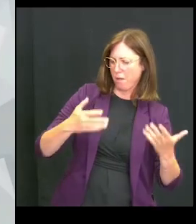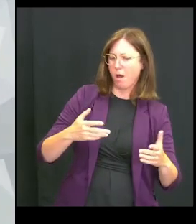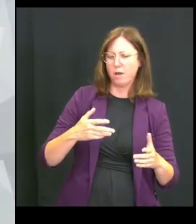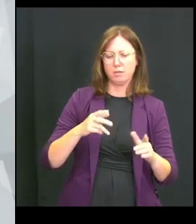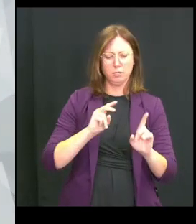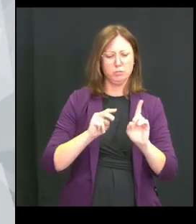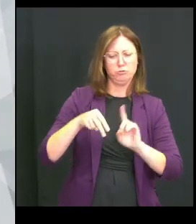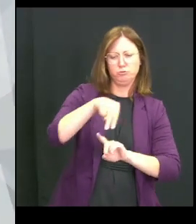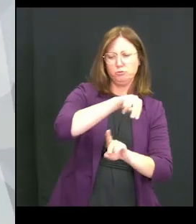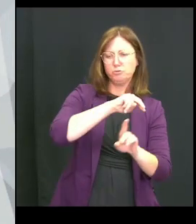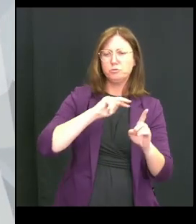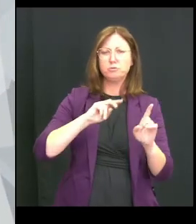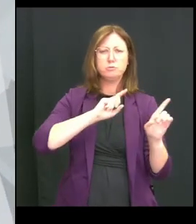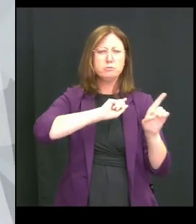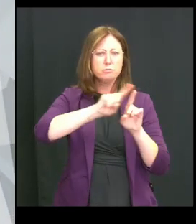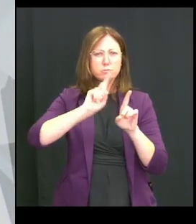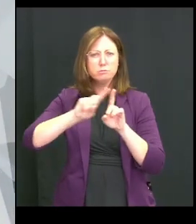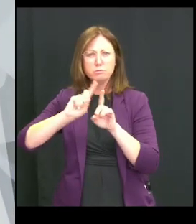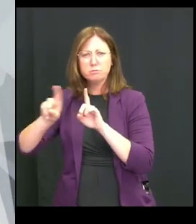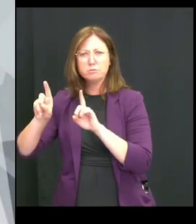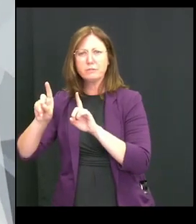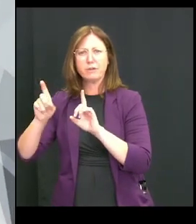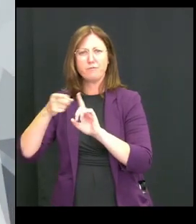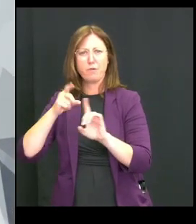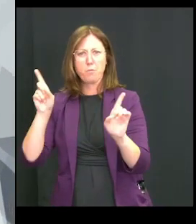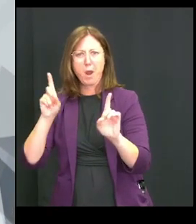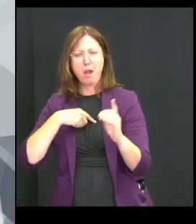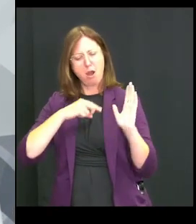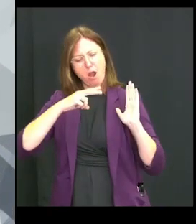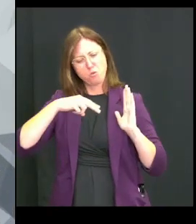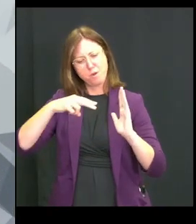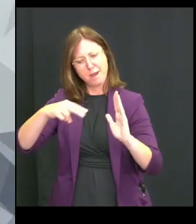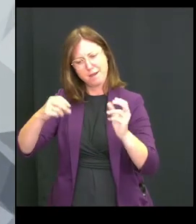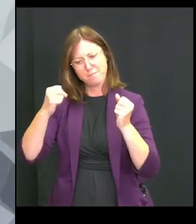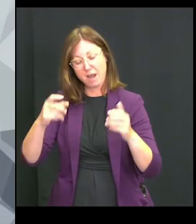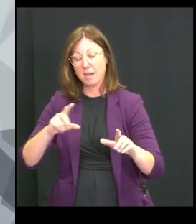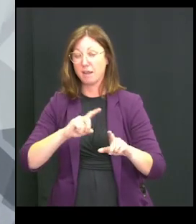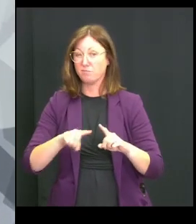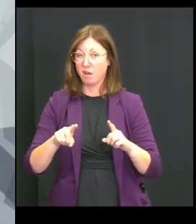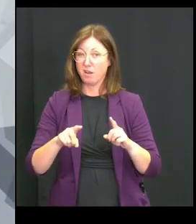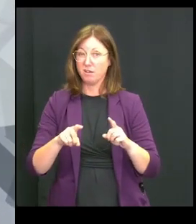and I read a variety of different sources, the reality is I get a lot of information pushed to me.